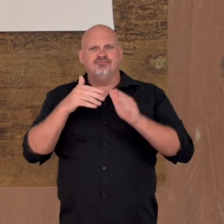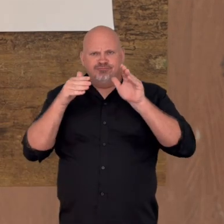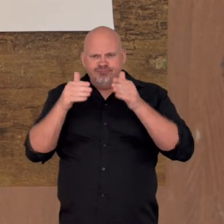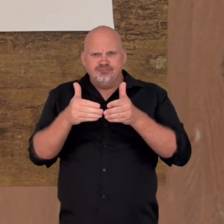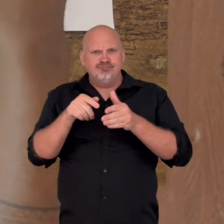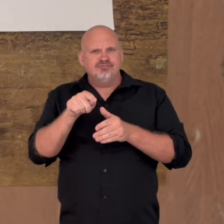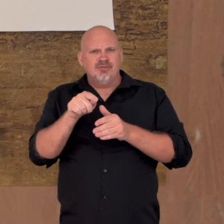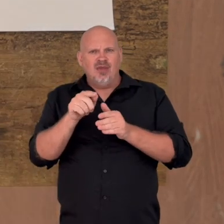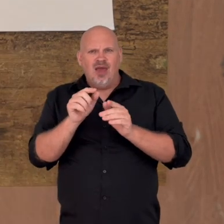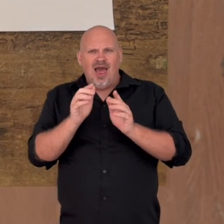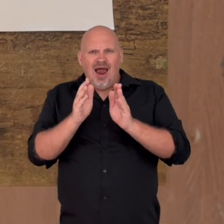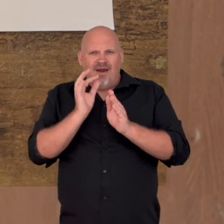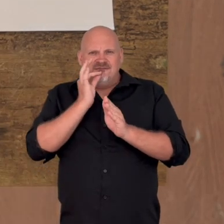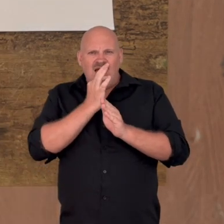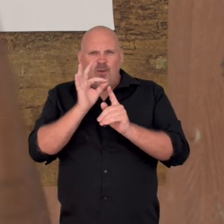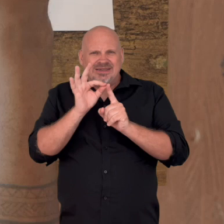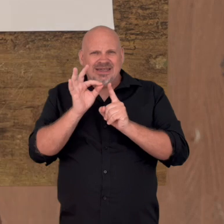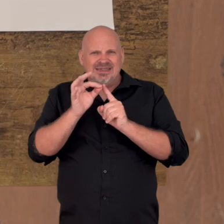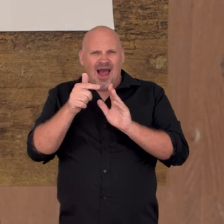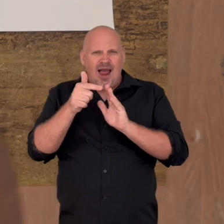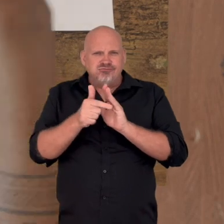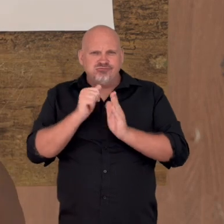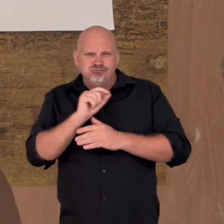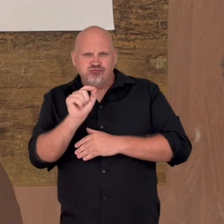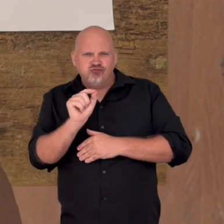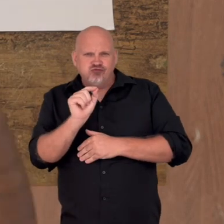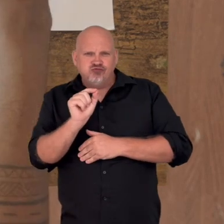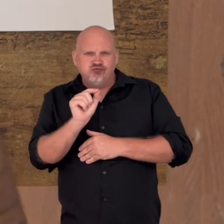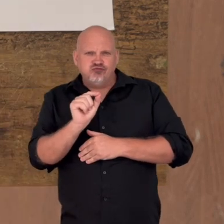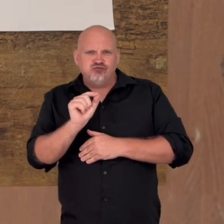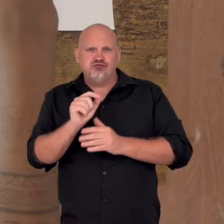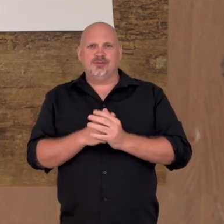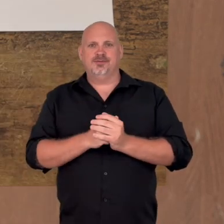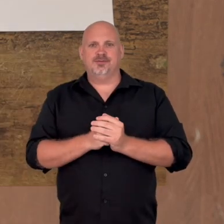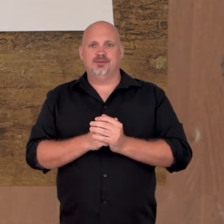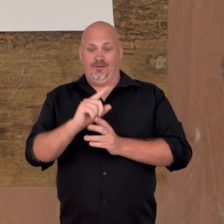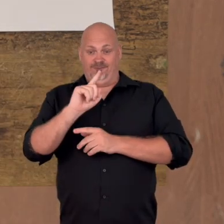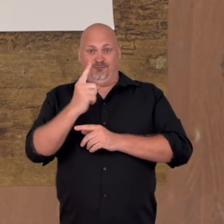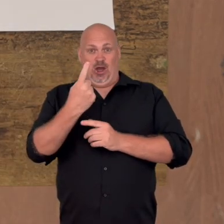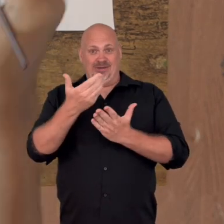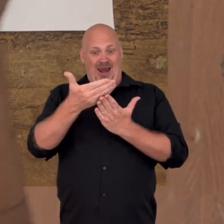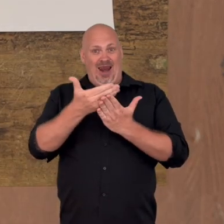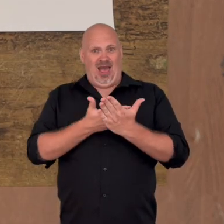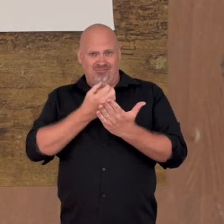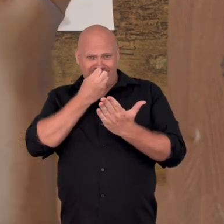so now we're done with the first layer of our lovely incredible Lotus flower